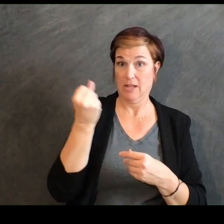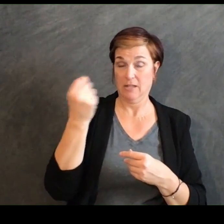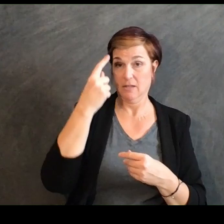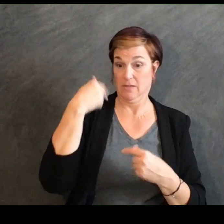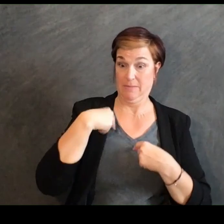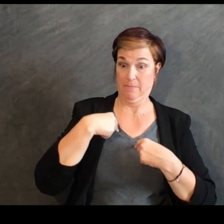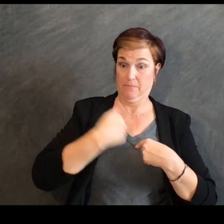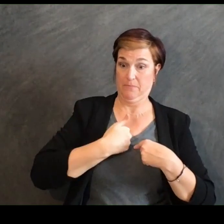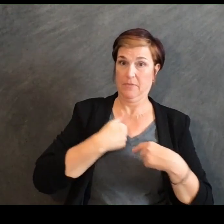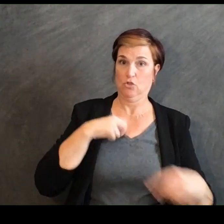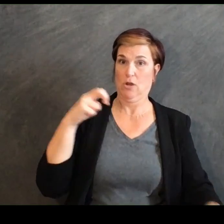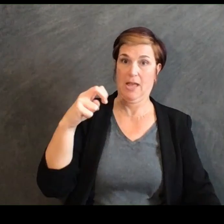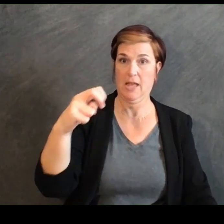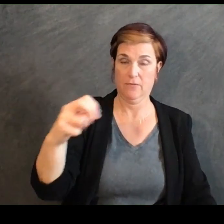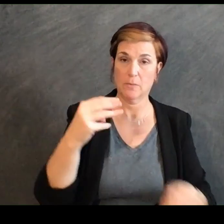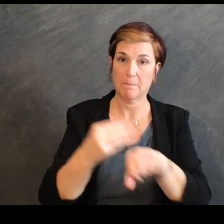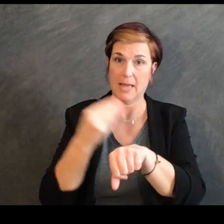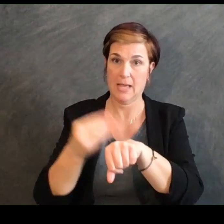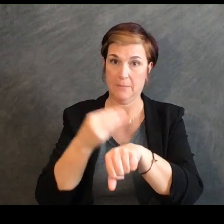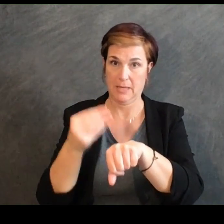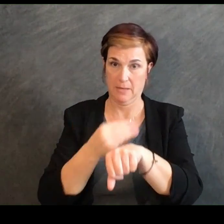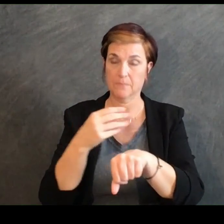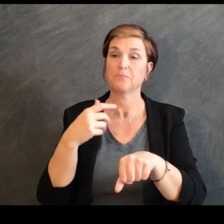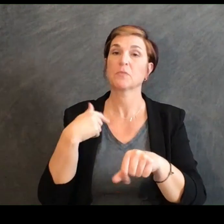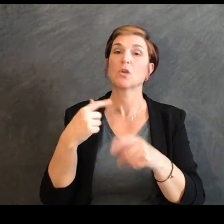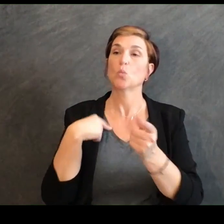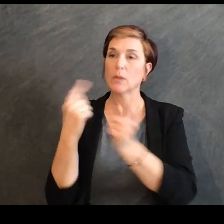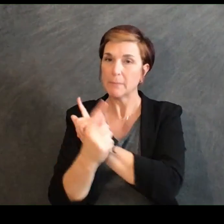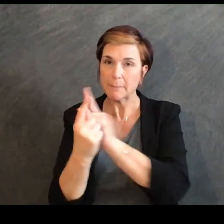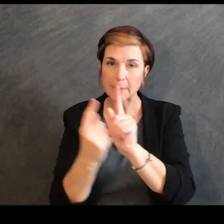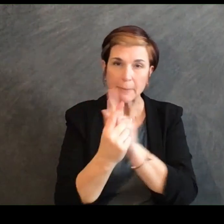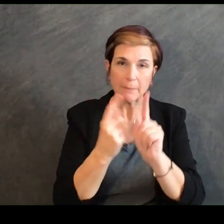we met with all the leaders of the cruise line industry several cruise